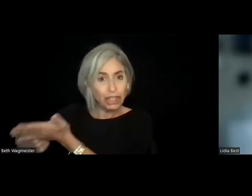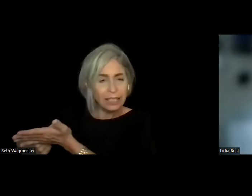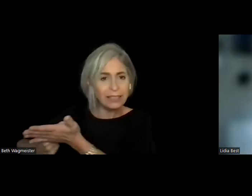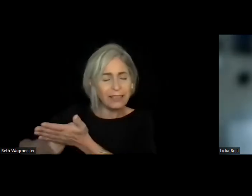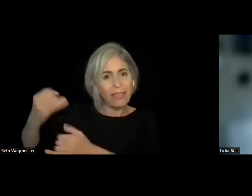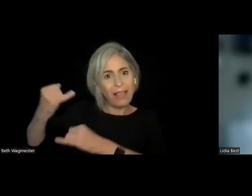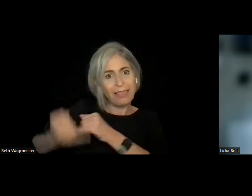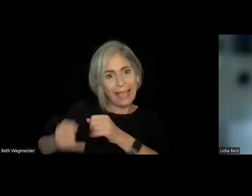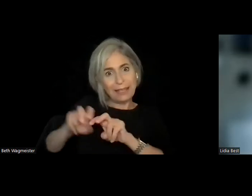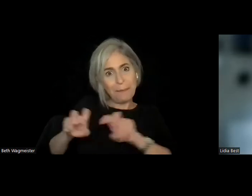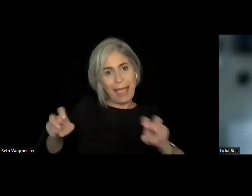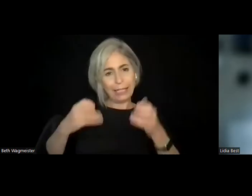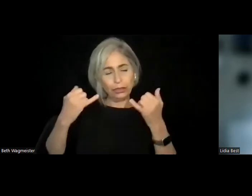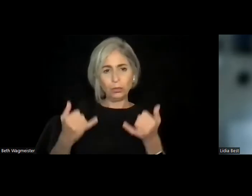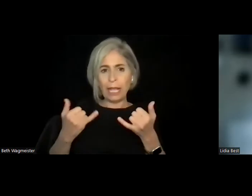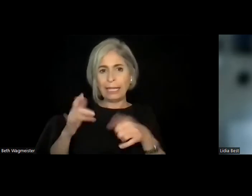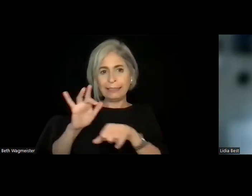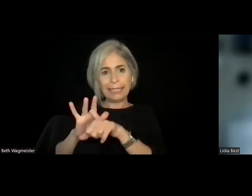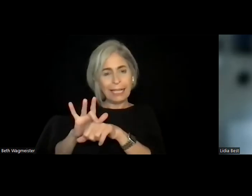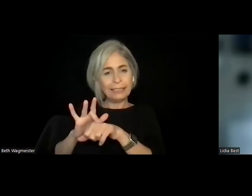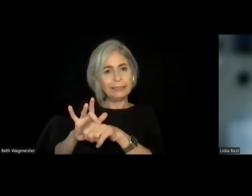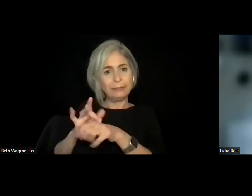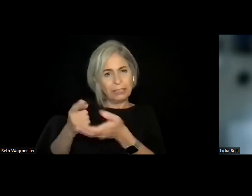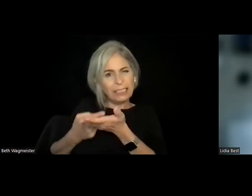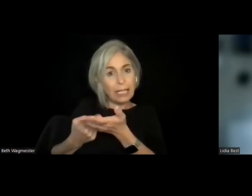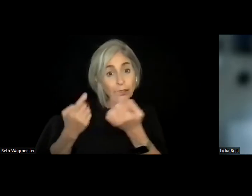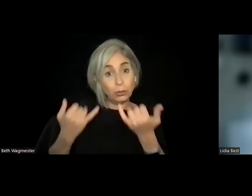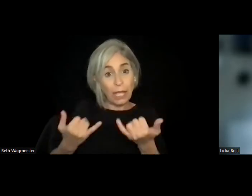and one of the things which came from the discussions over three days, and